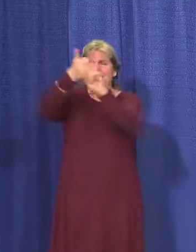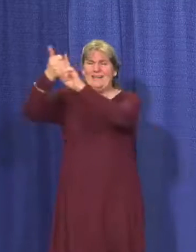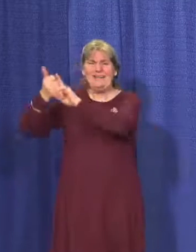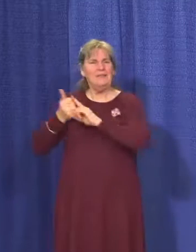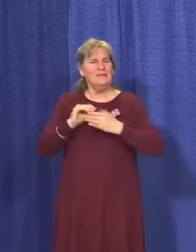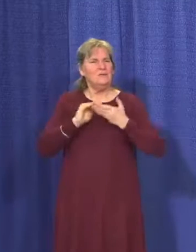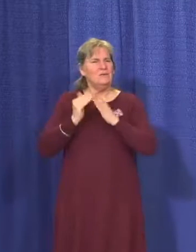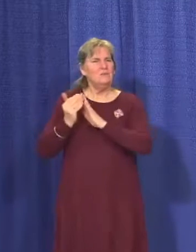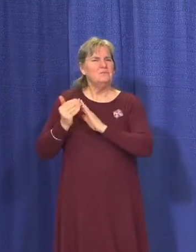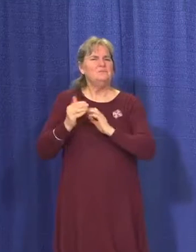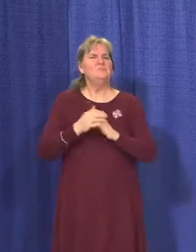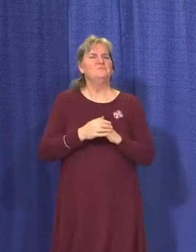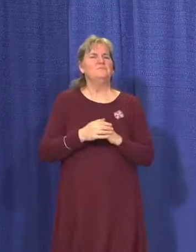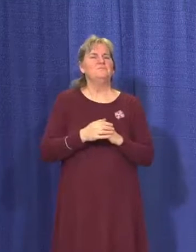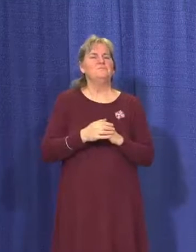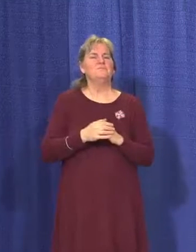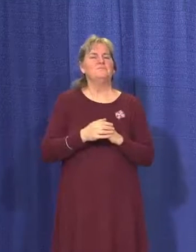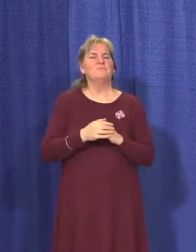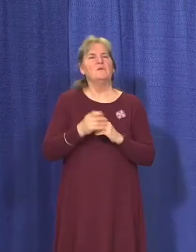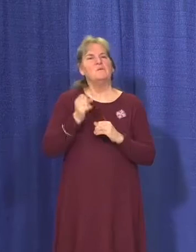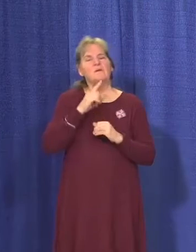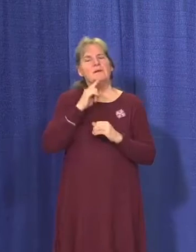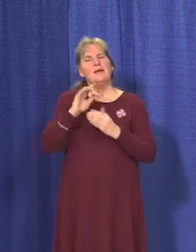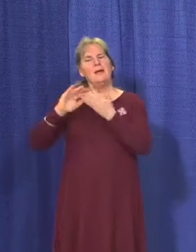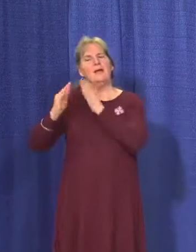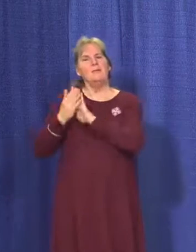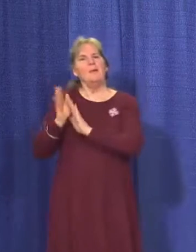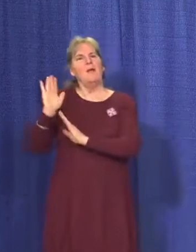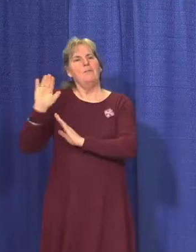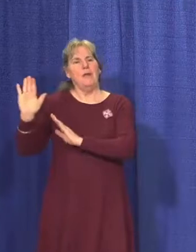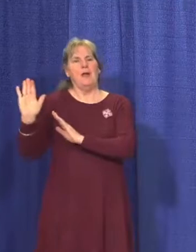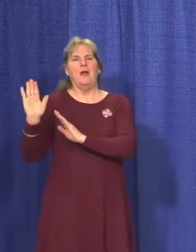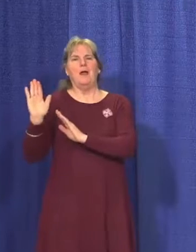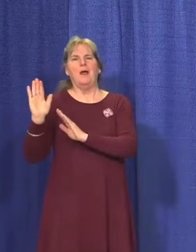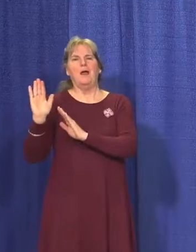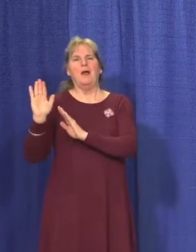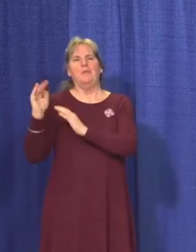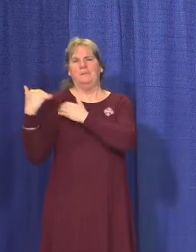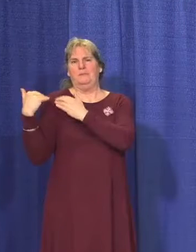face for each of our communities.